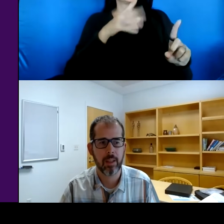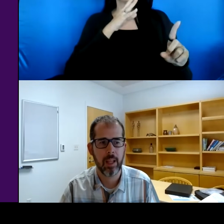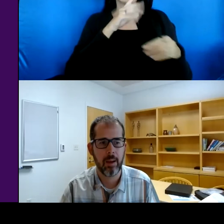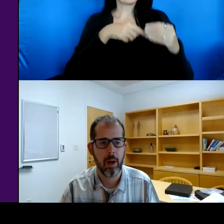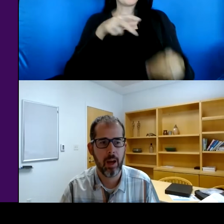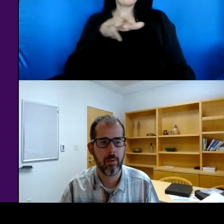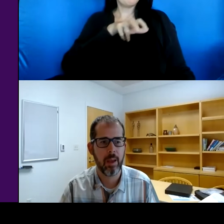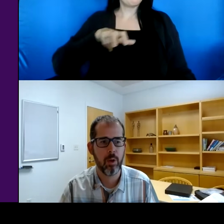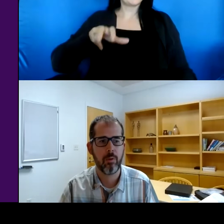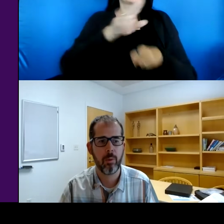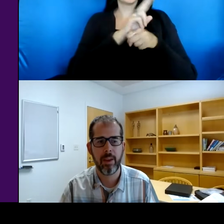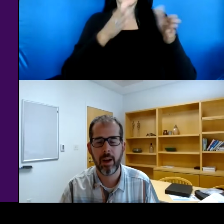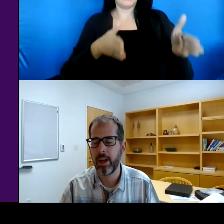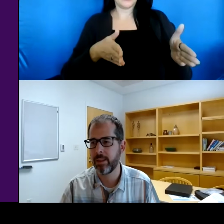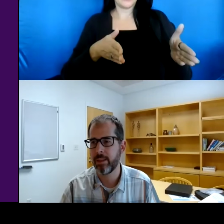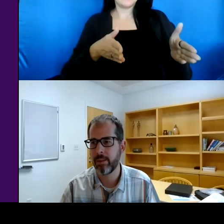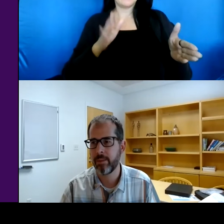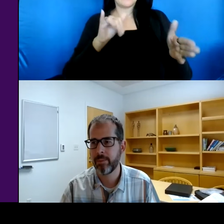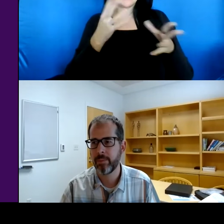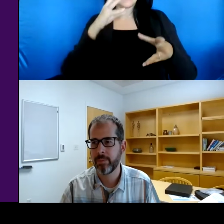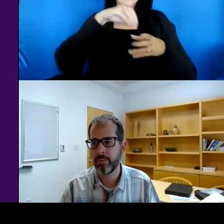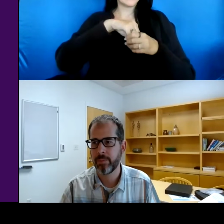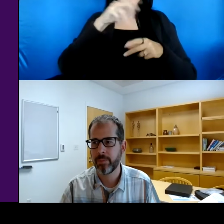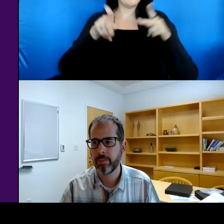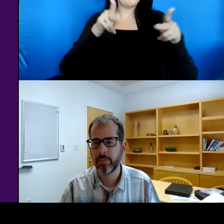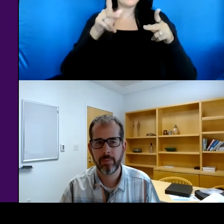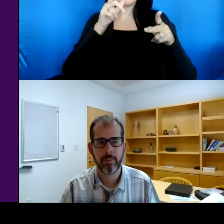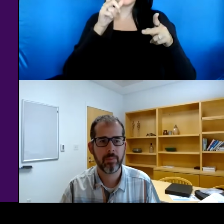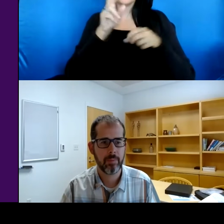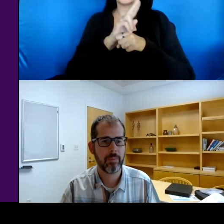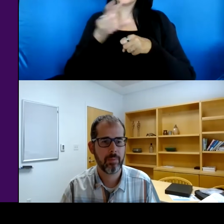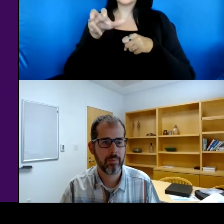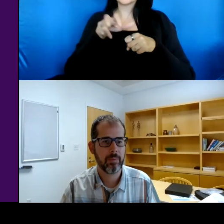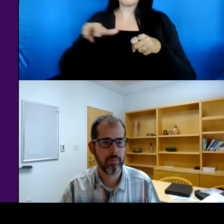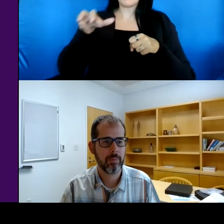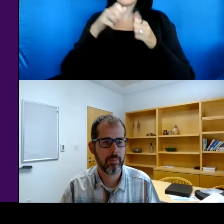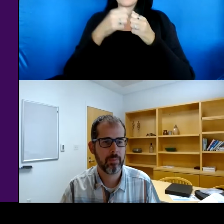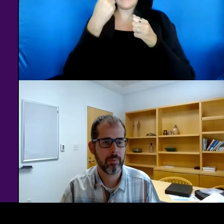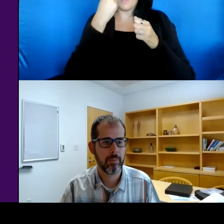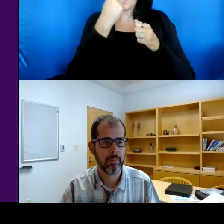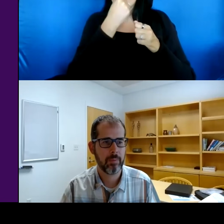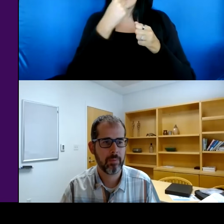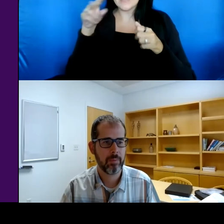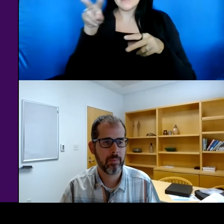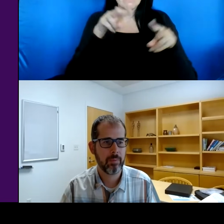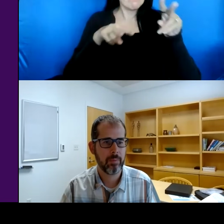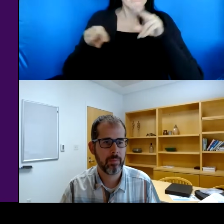they move with their eyes. >> Henny: Yes, that can be. Although I will